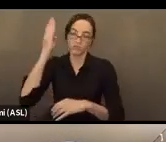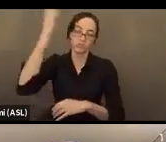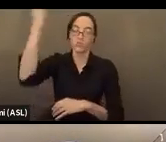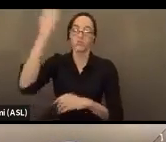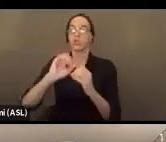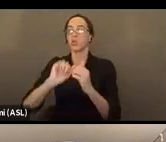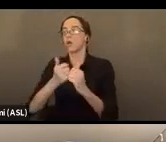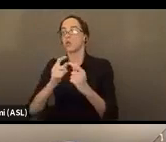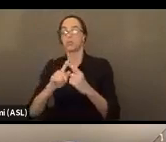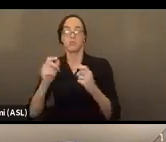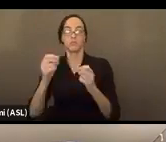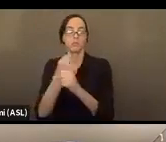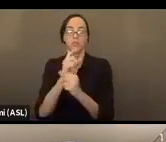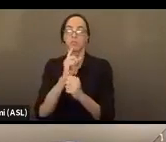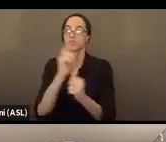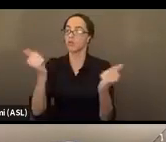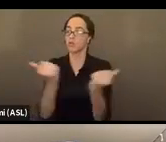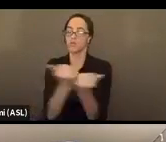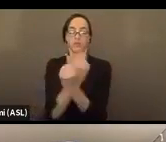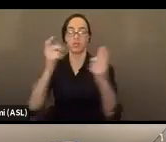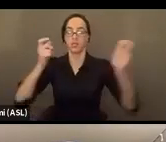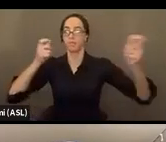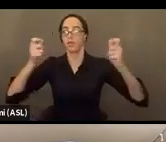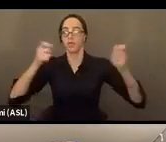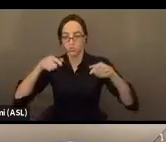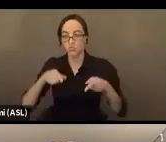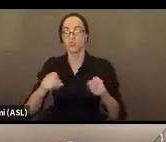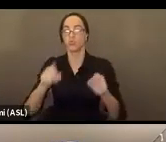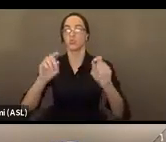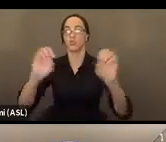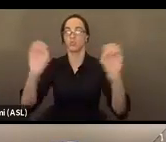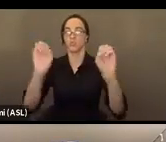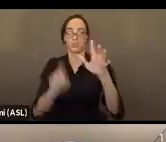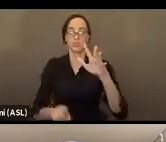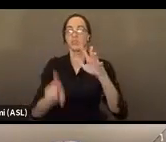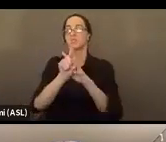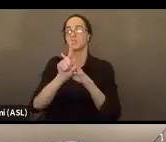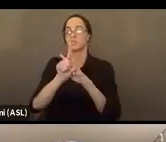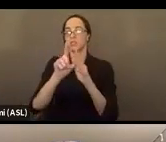issues that may that may be hard to get out quickly if if you have a hard time pulling